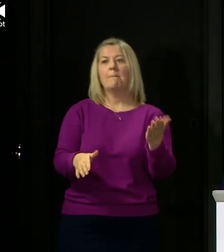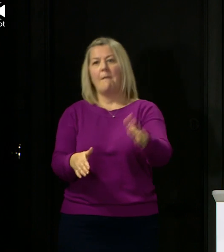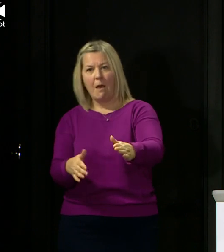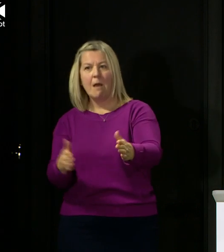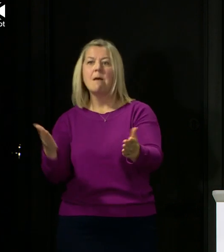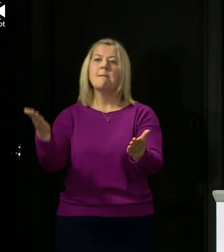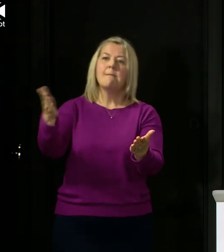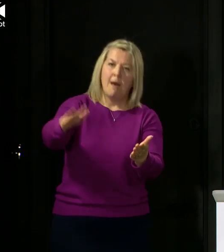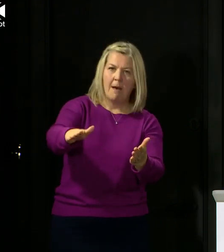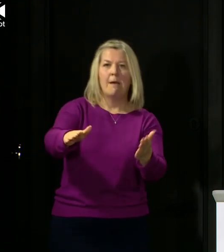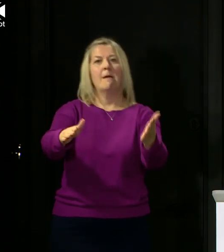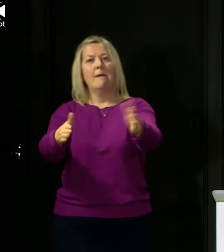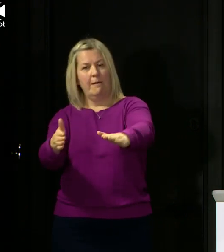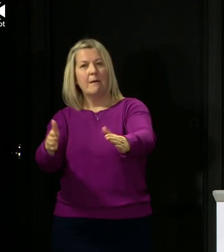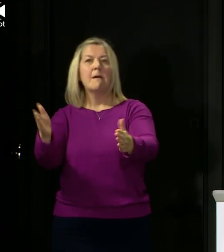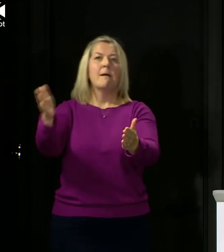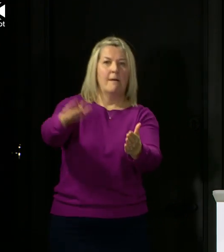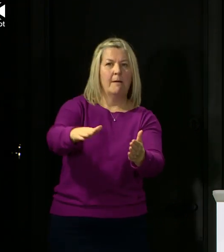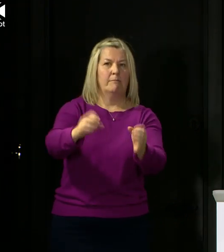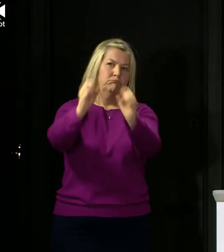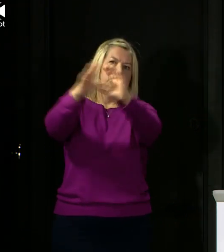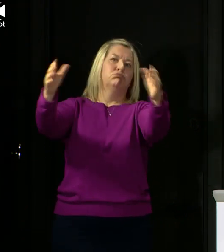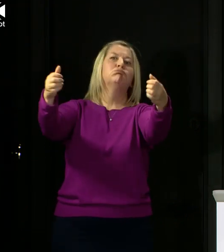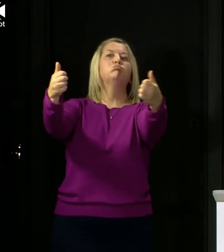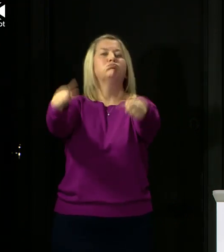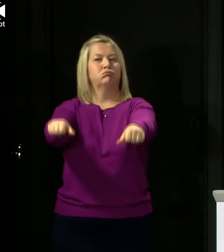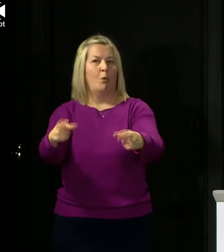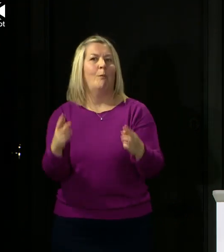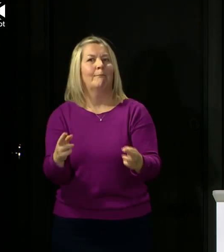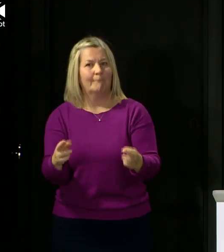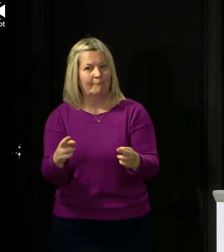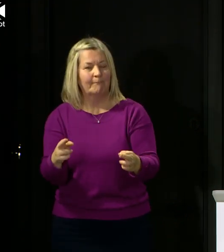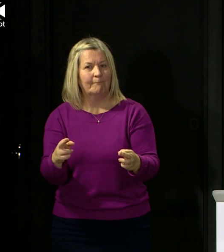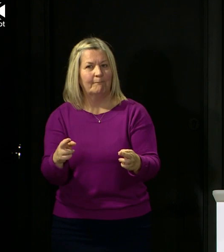to keep going in that direction, rather than in a way that perhaps just risks everything